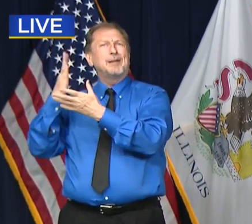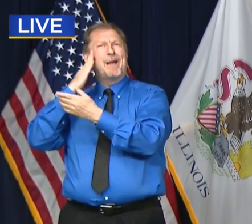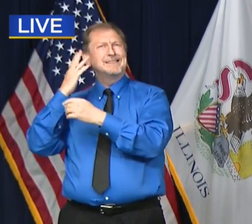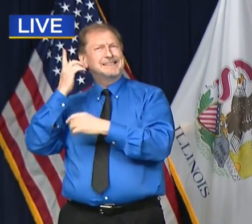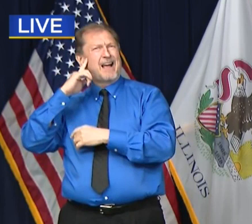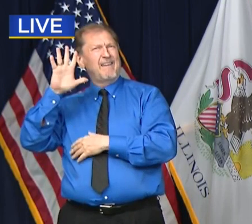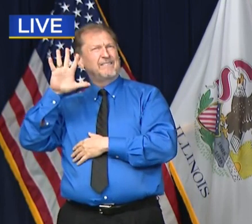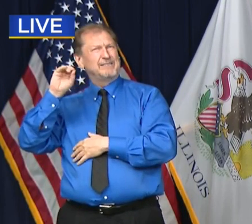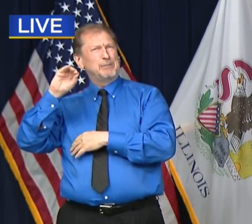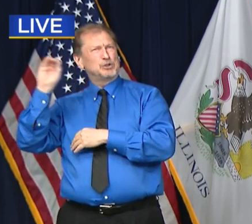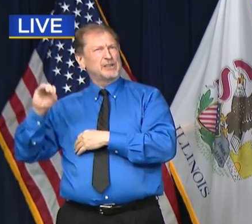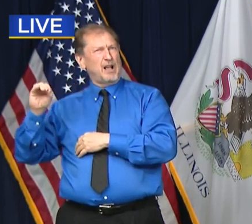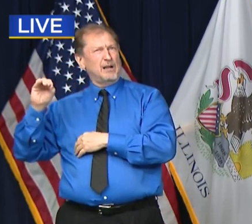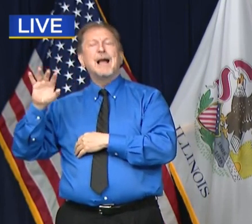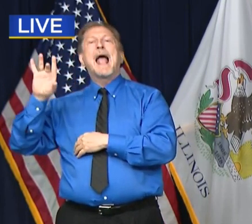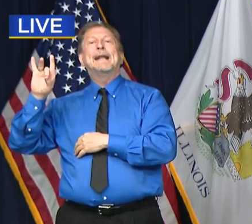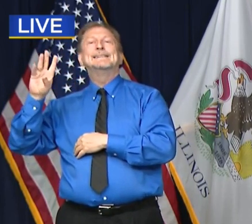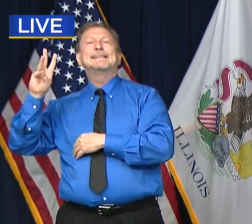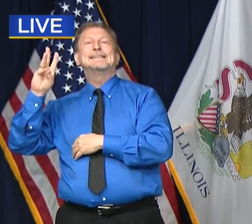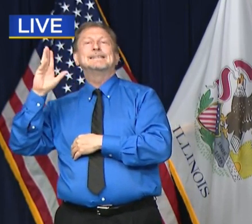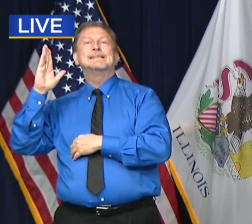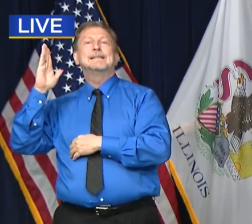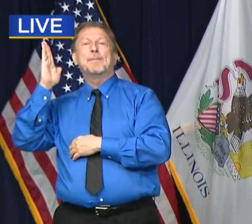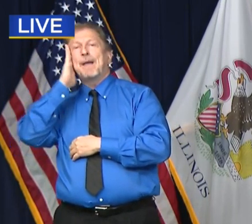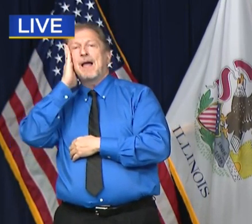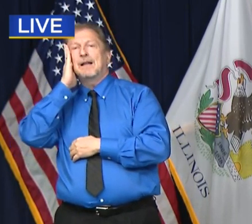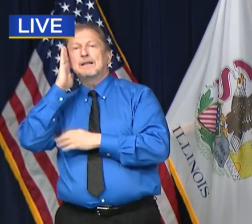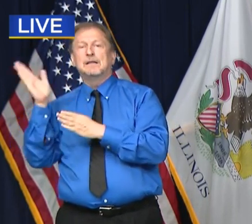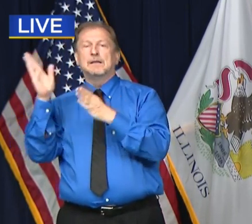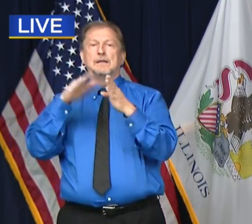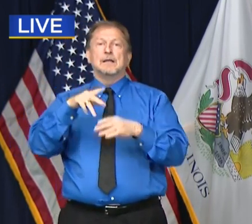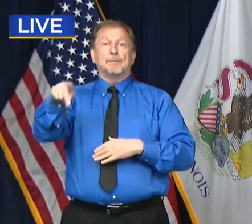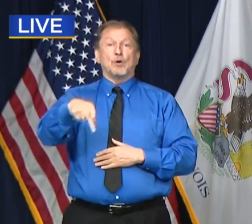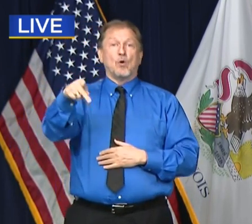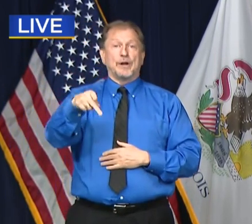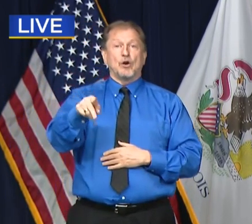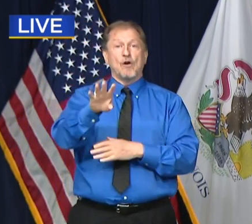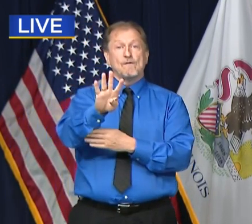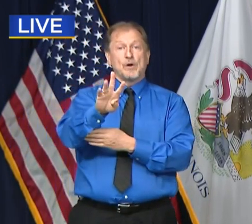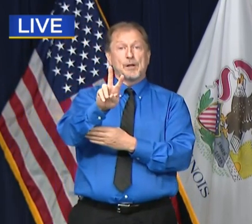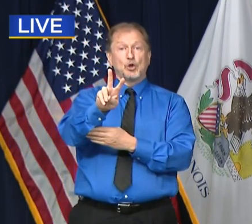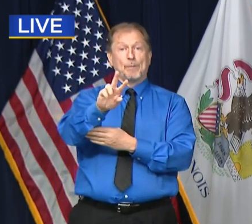REGION, 51 POINT 5% OF ICU BEDS AVAILABLE AS OF MIDNIGHT.